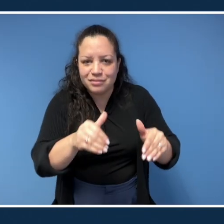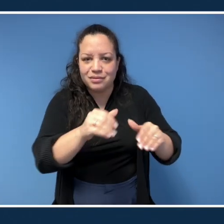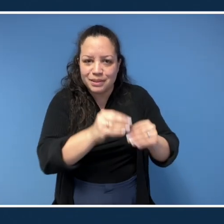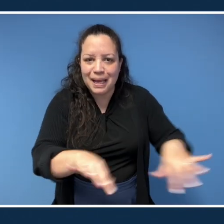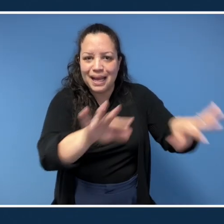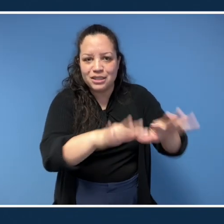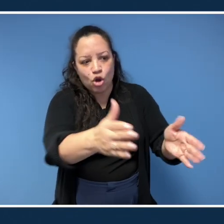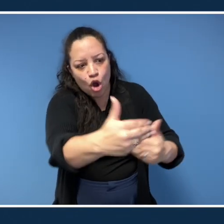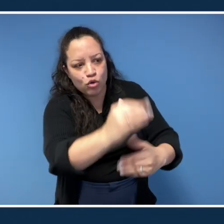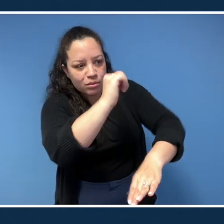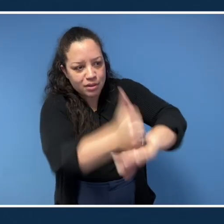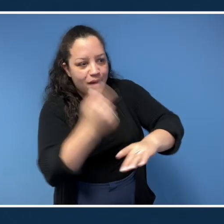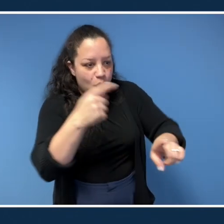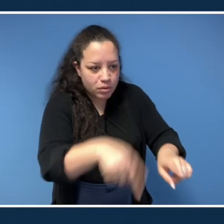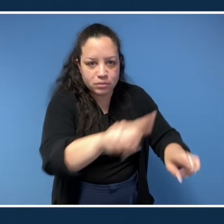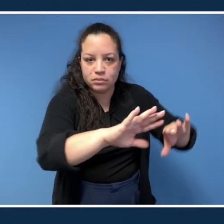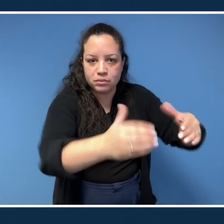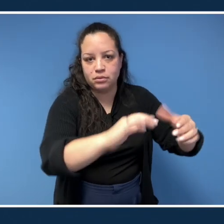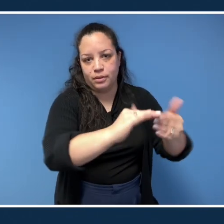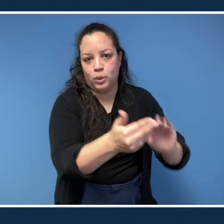Now that is something that is very in terms of repairing